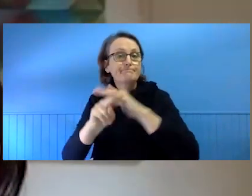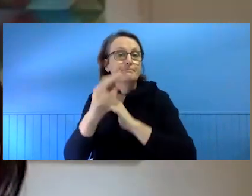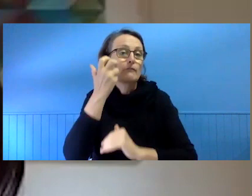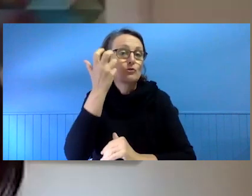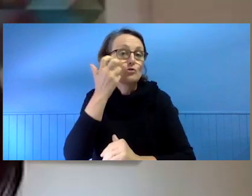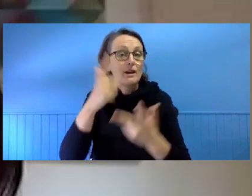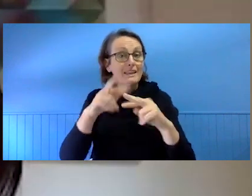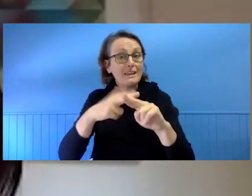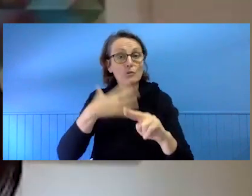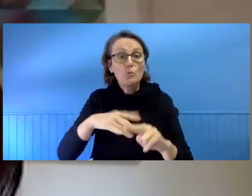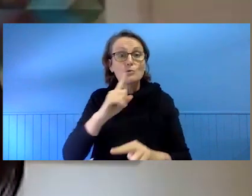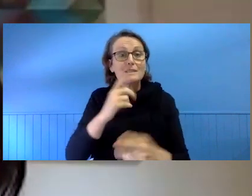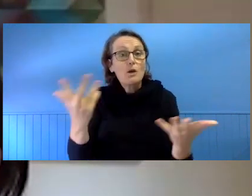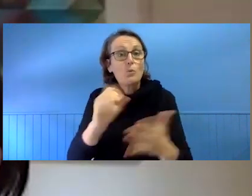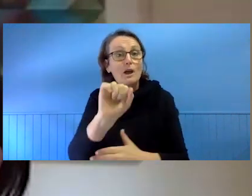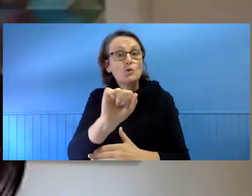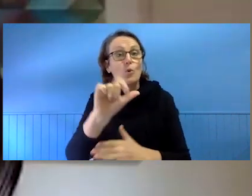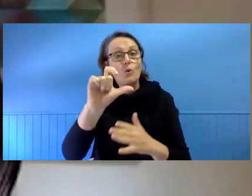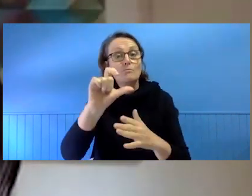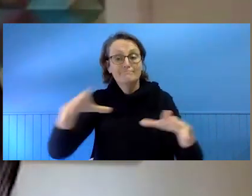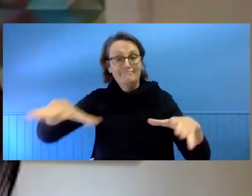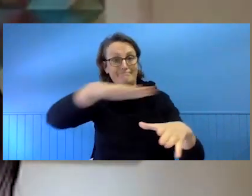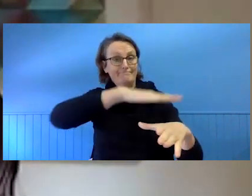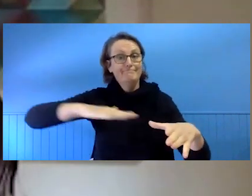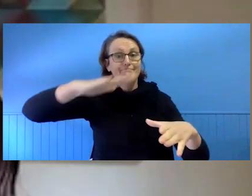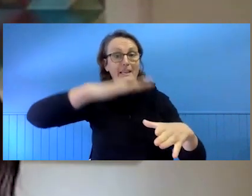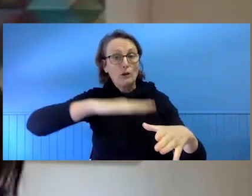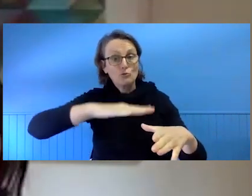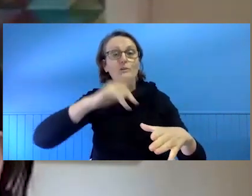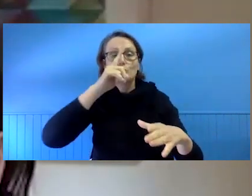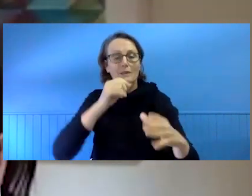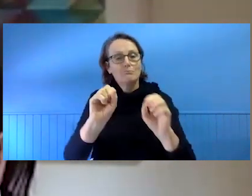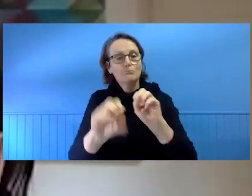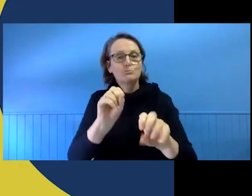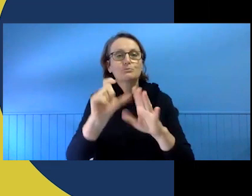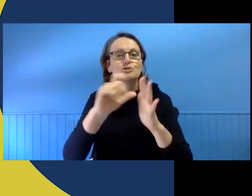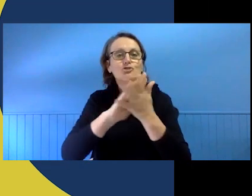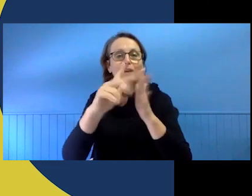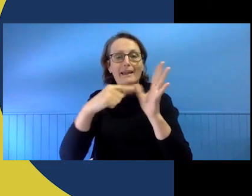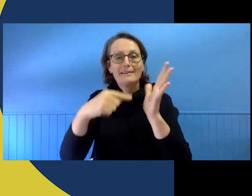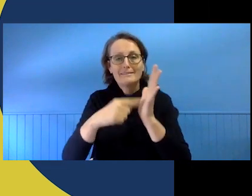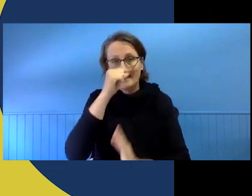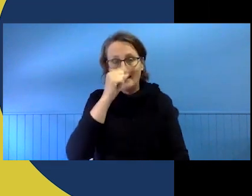are on today, please do so with us in the chat. Currently on screen is